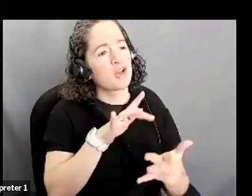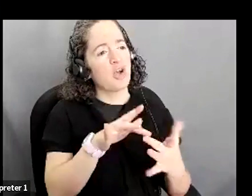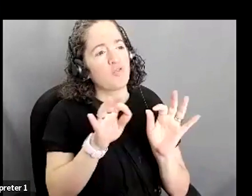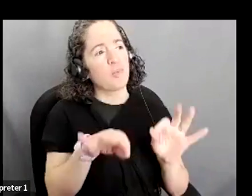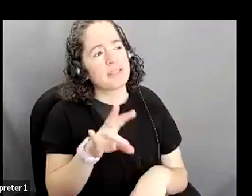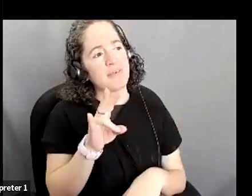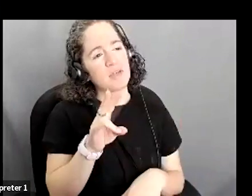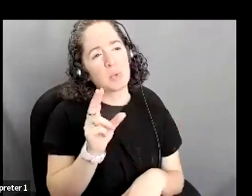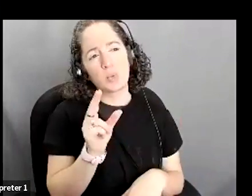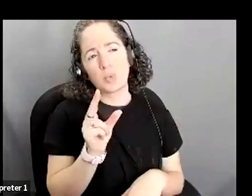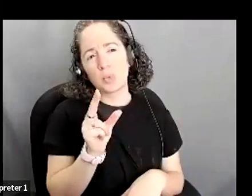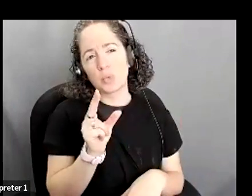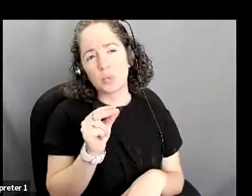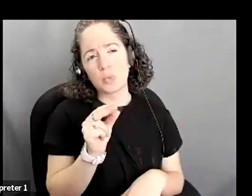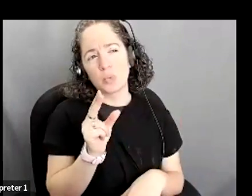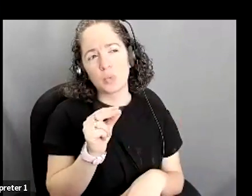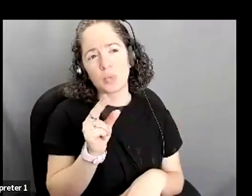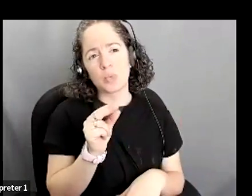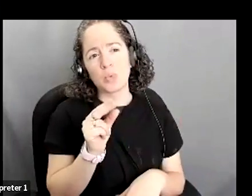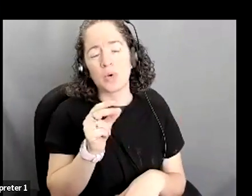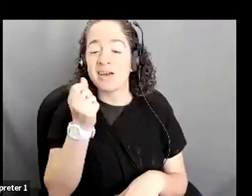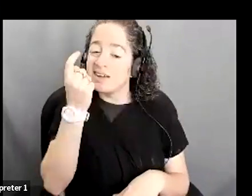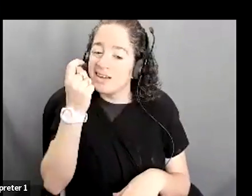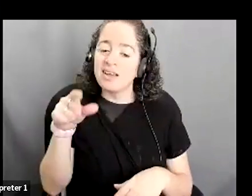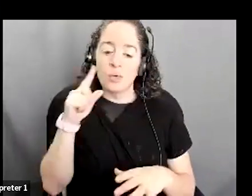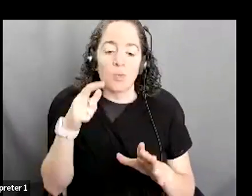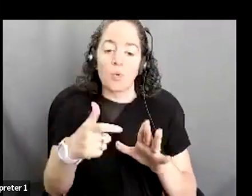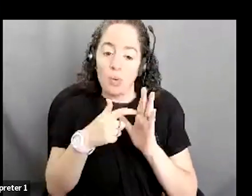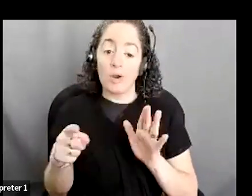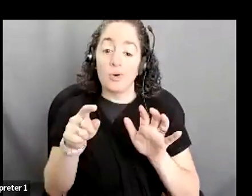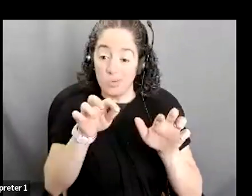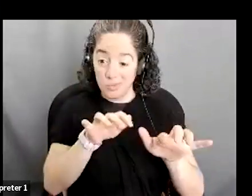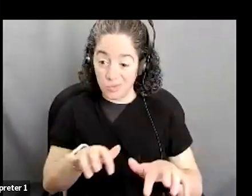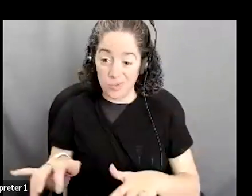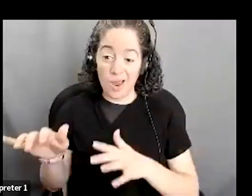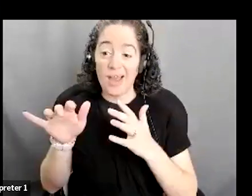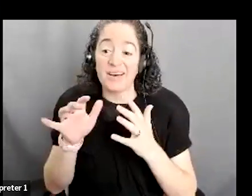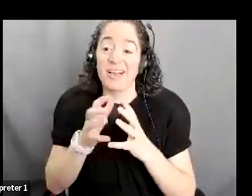as it will require you to write a lot of your own HTML